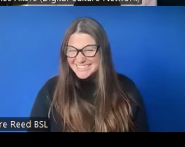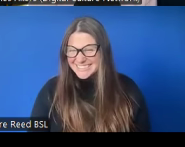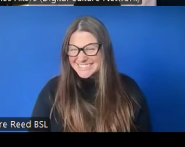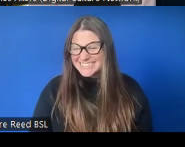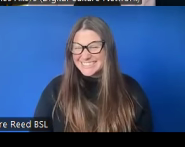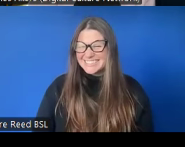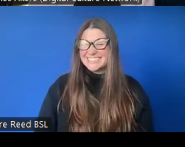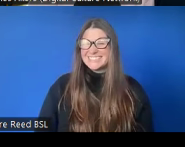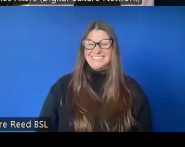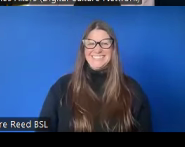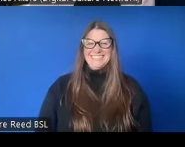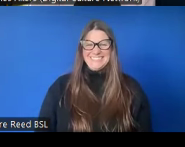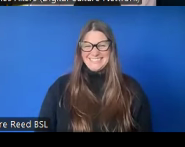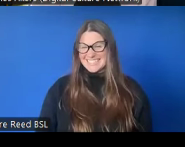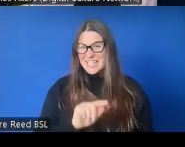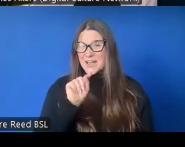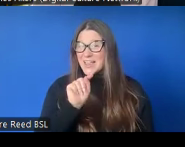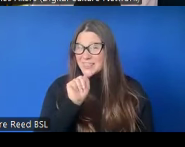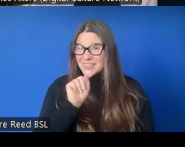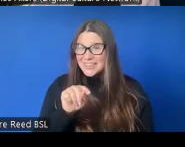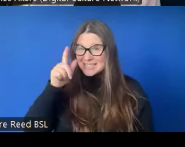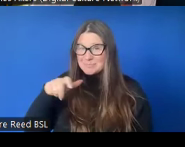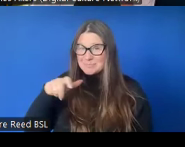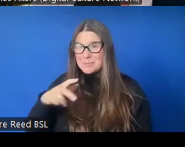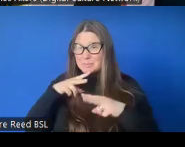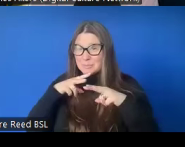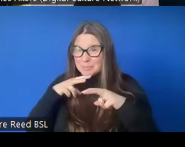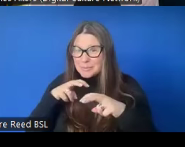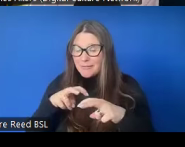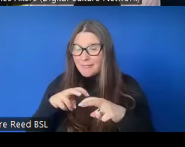is is people just searching for horses over time. Every single year